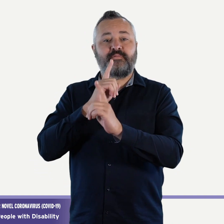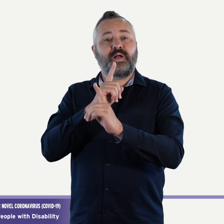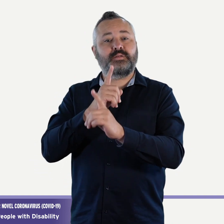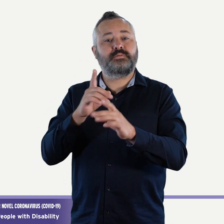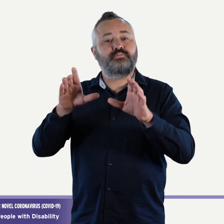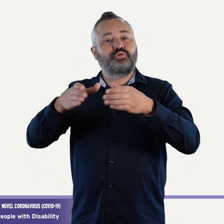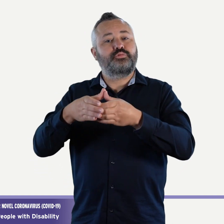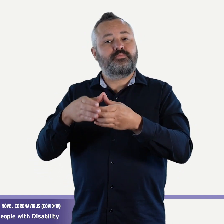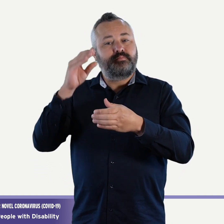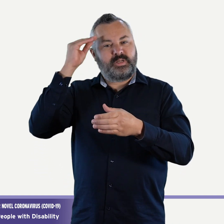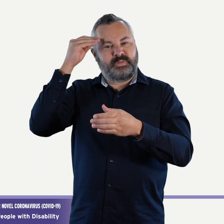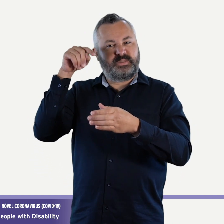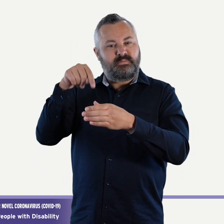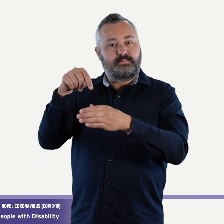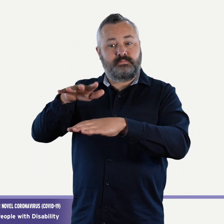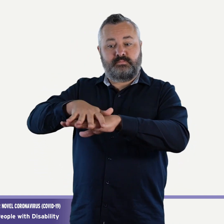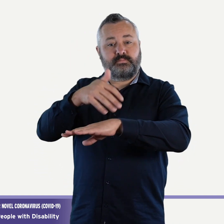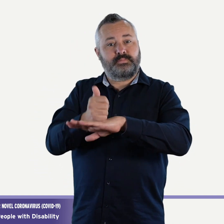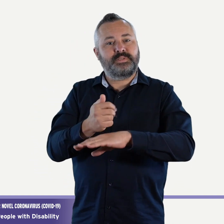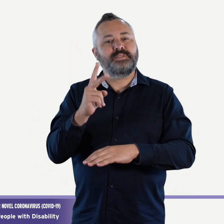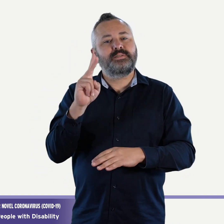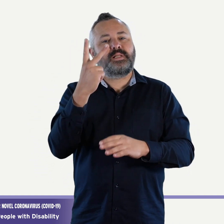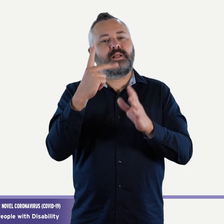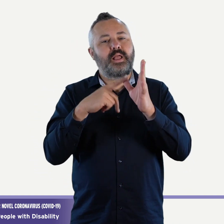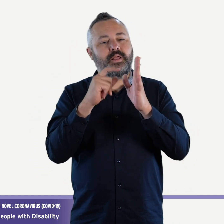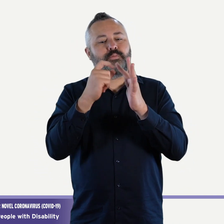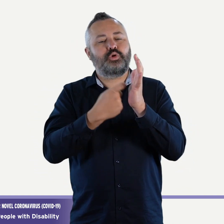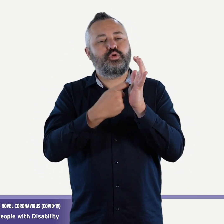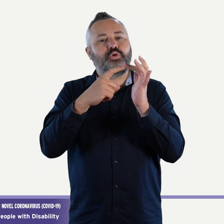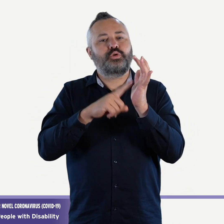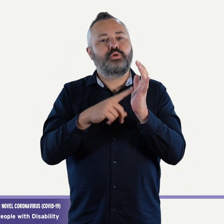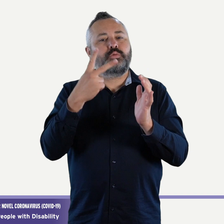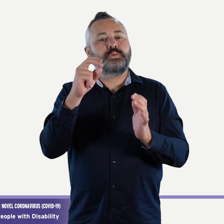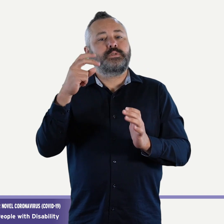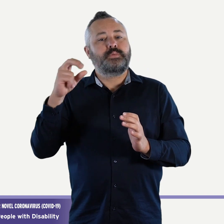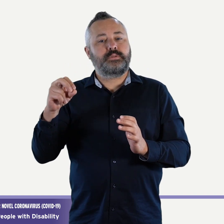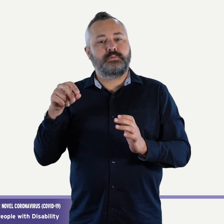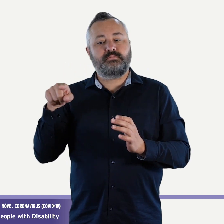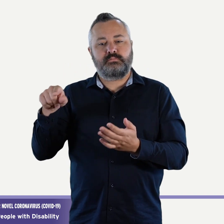The Plan was developed, and its implementation will be overseen on 2 April 2020 -